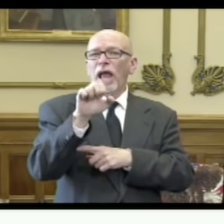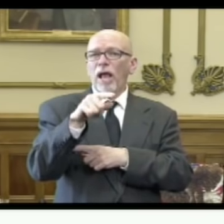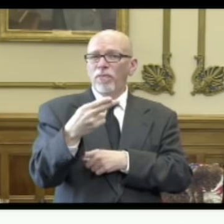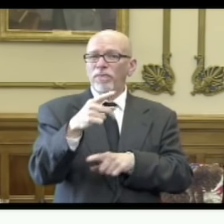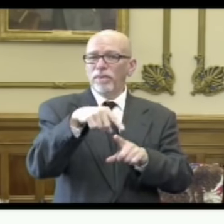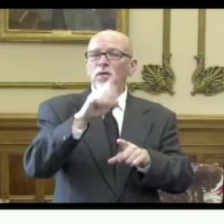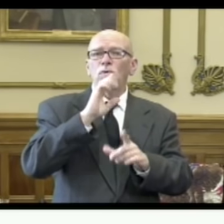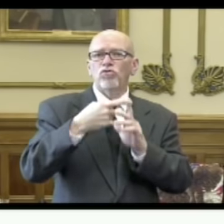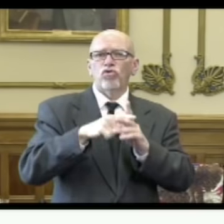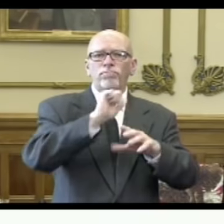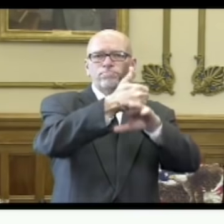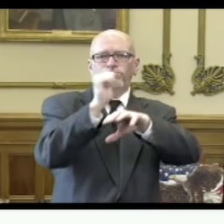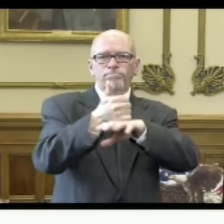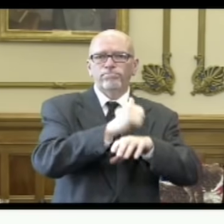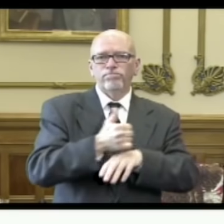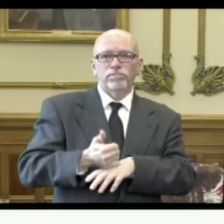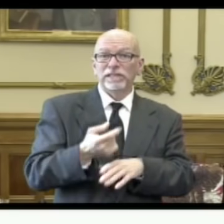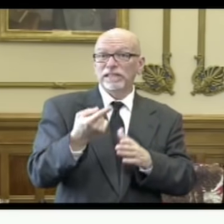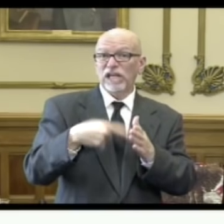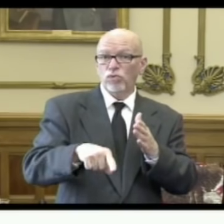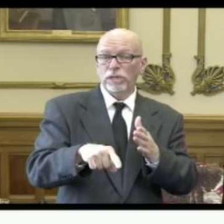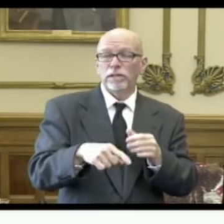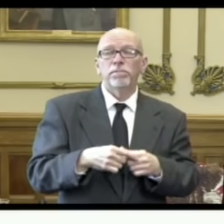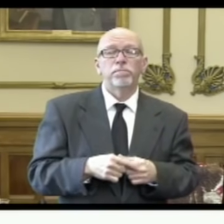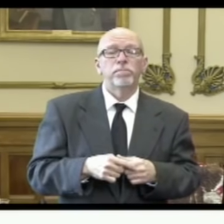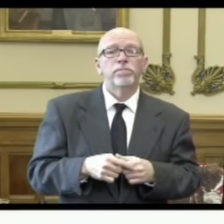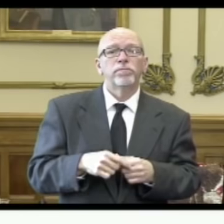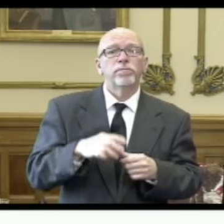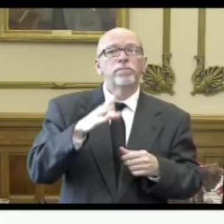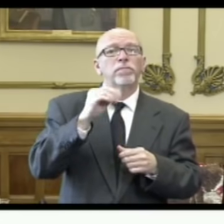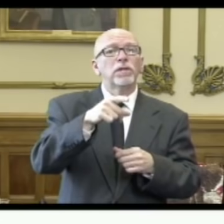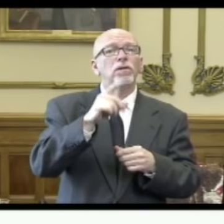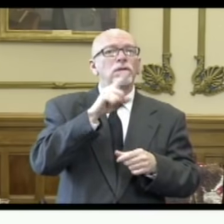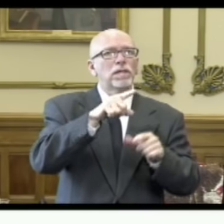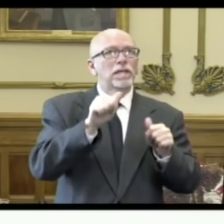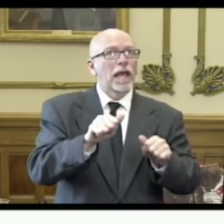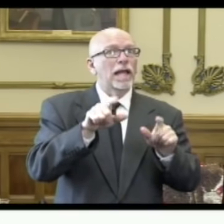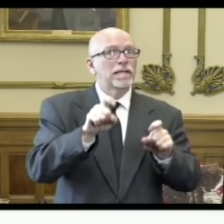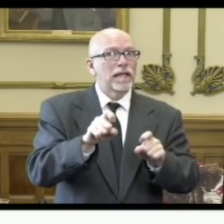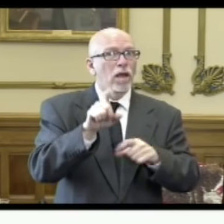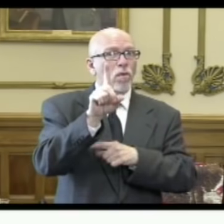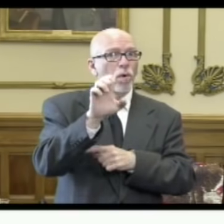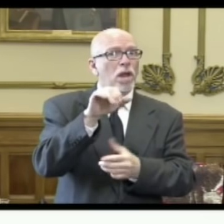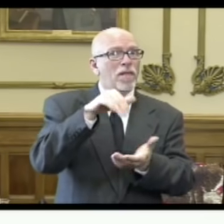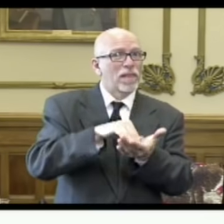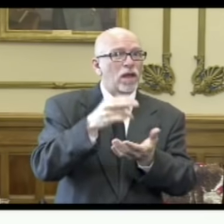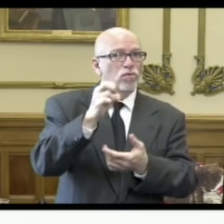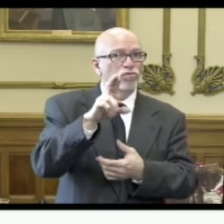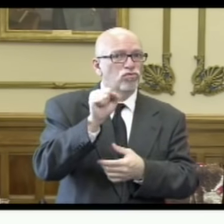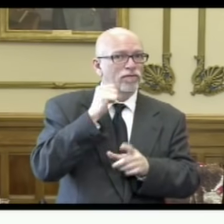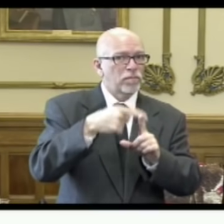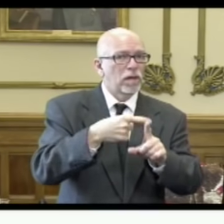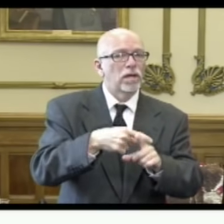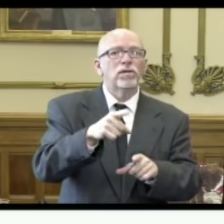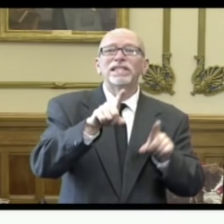GO THROUGH A LITTLE BIT MORE DETAIL AS I MENTIONED OPTUM SERVE HOW IT WHICH IS POWERED BY LOGISTICS HEALTH. IT'S GOING TO START OPENING SITES